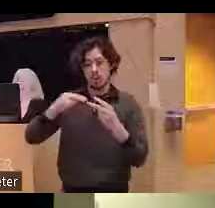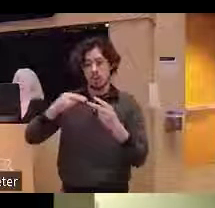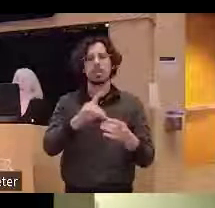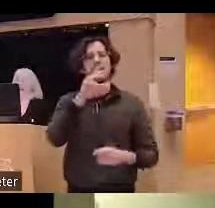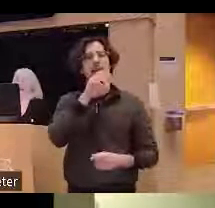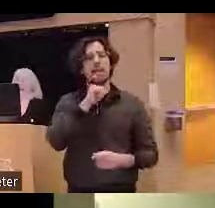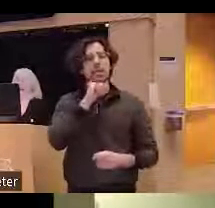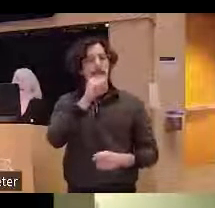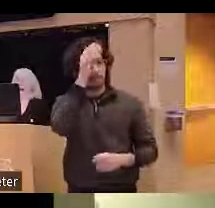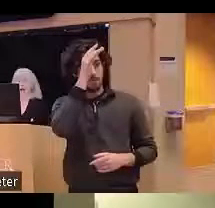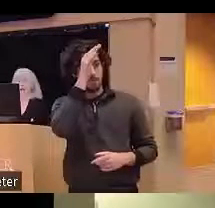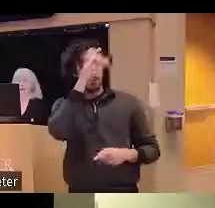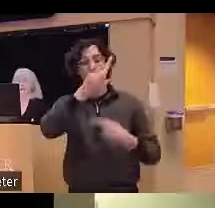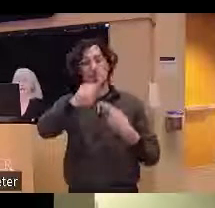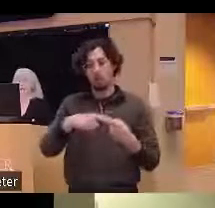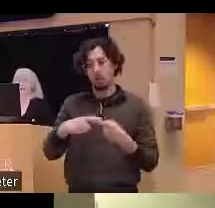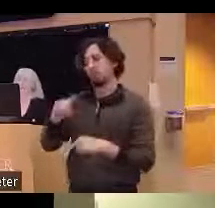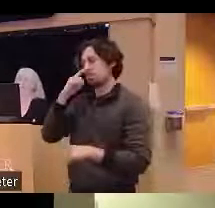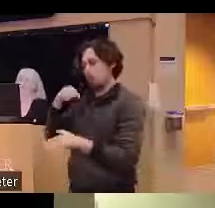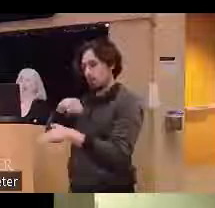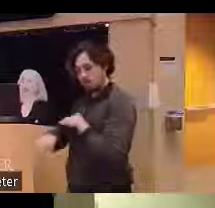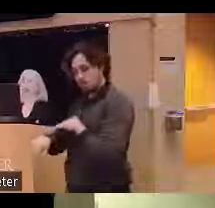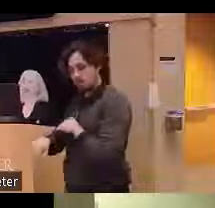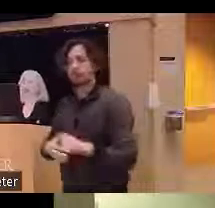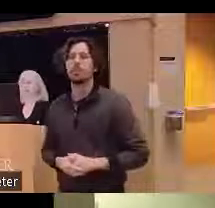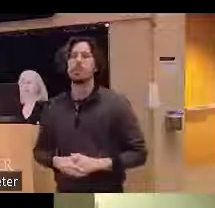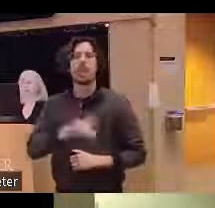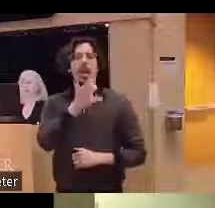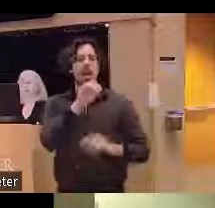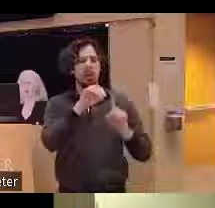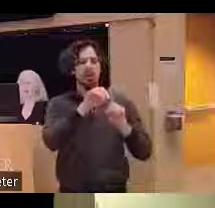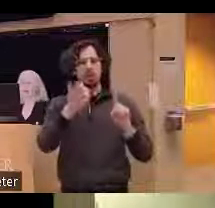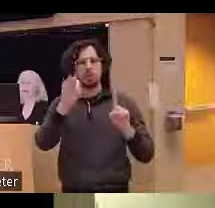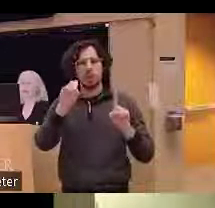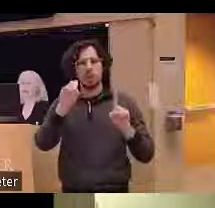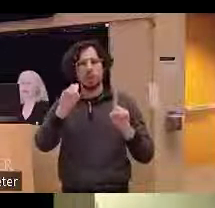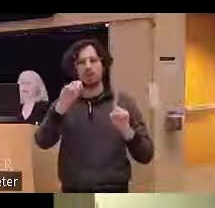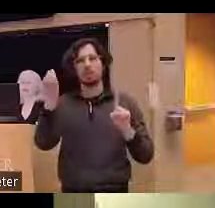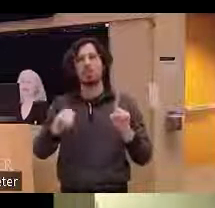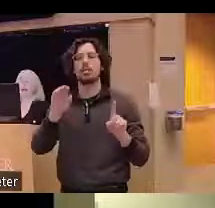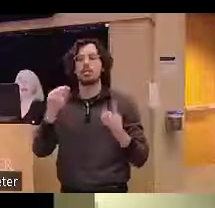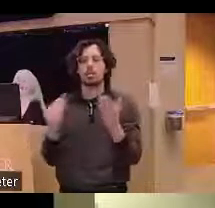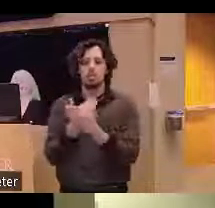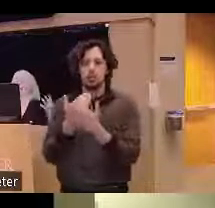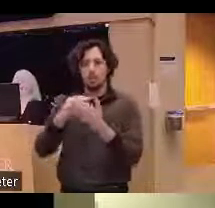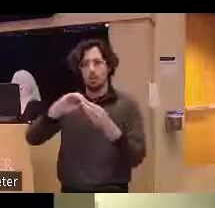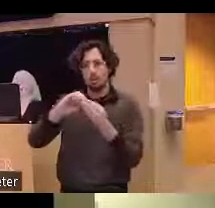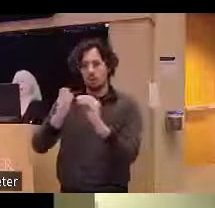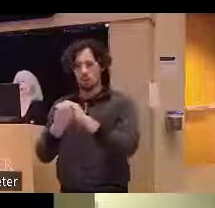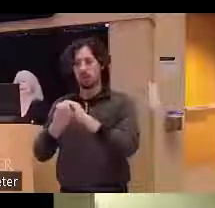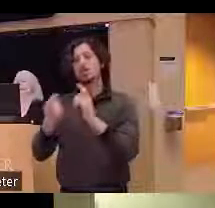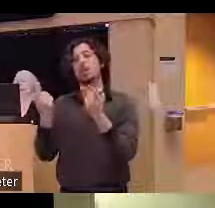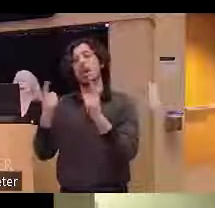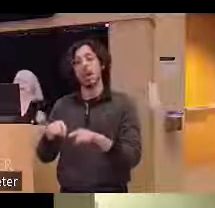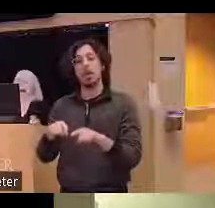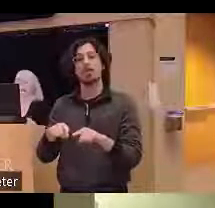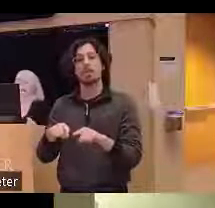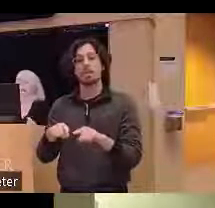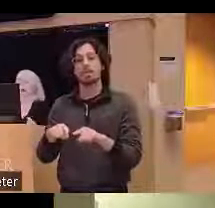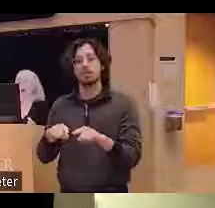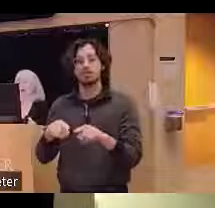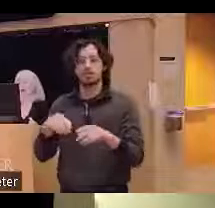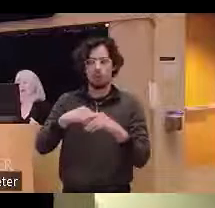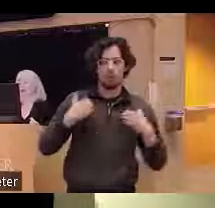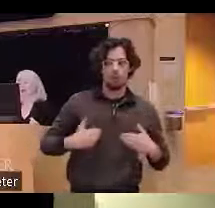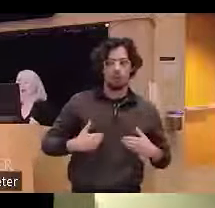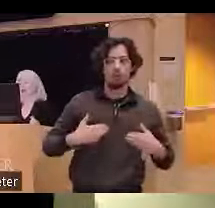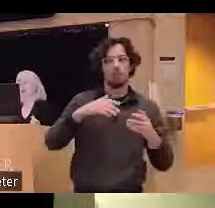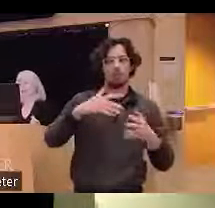of the child um 80% or 90% of denovo mutations into the human population have this origin this is